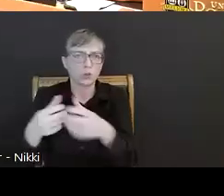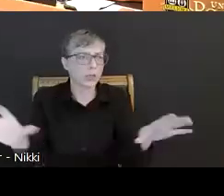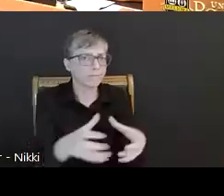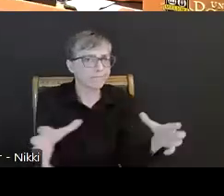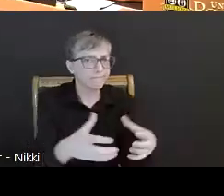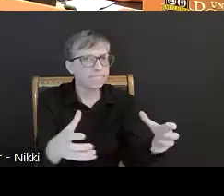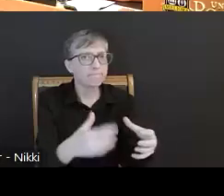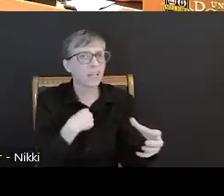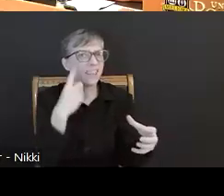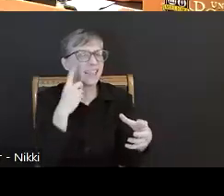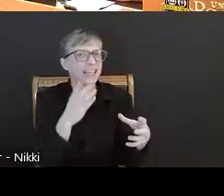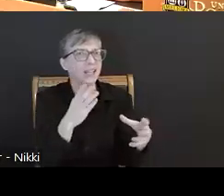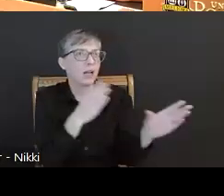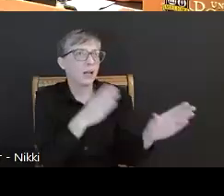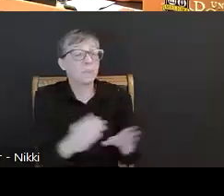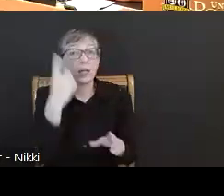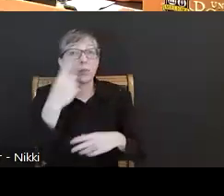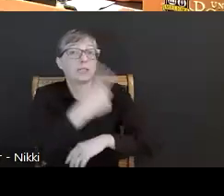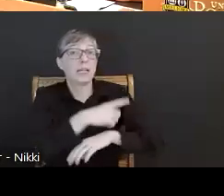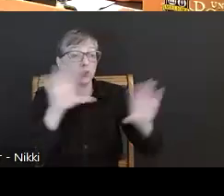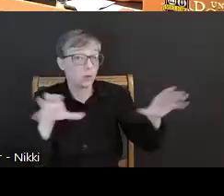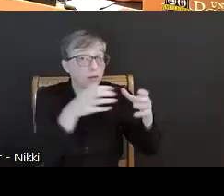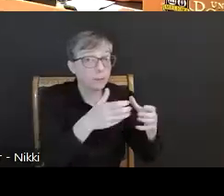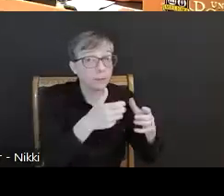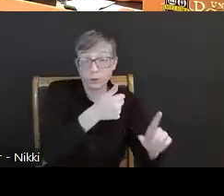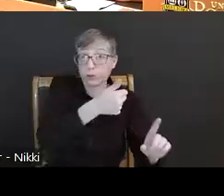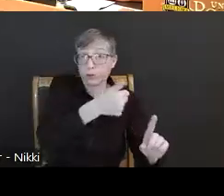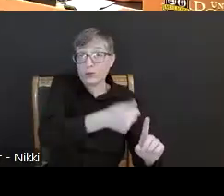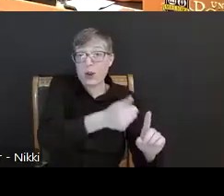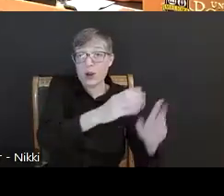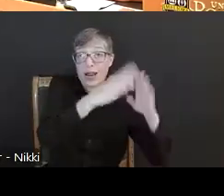a day to gather at her place to move out all her belongings she moved in with her mother with the